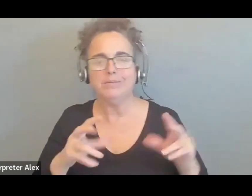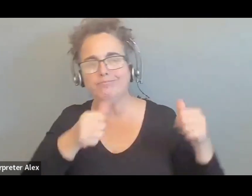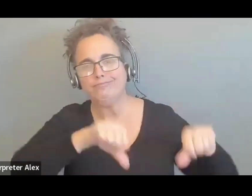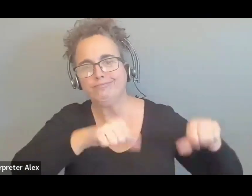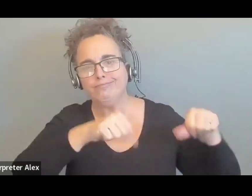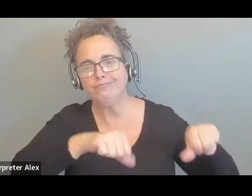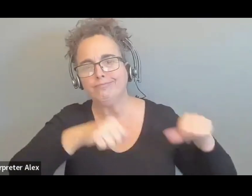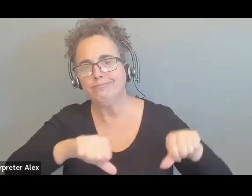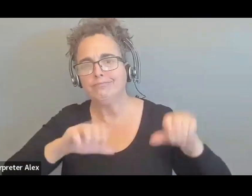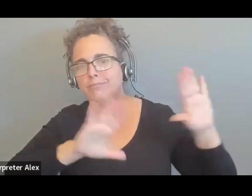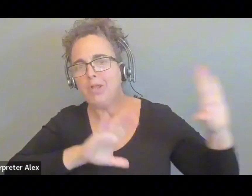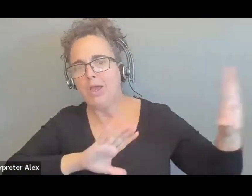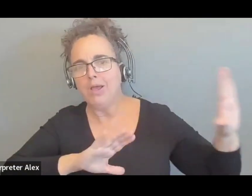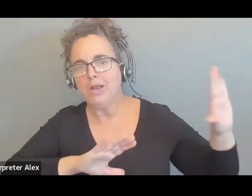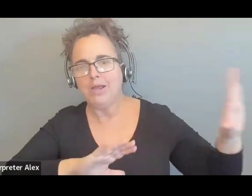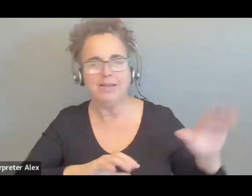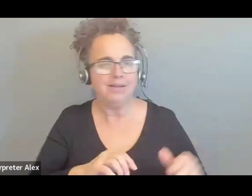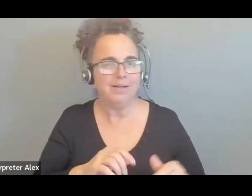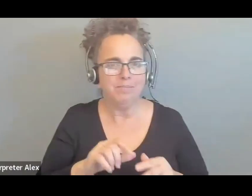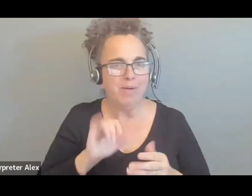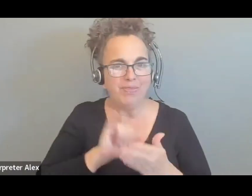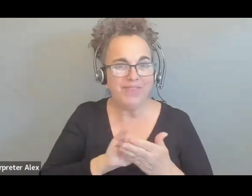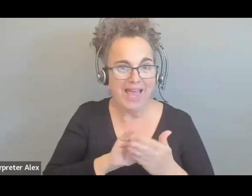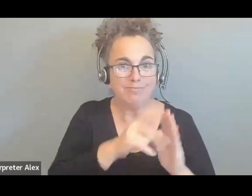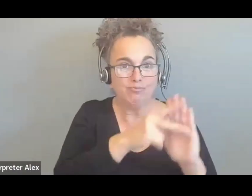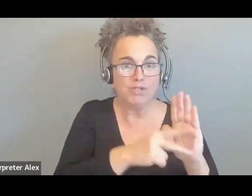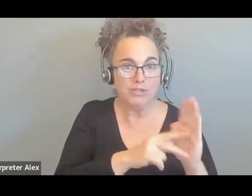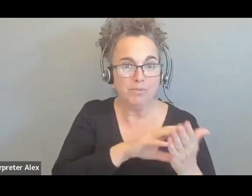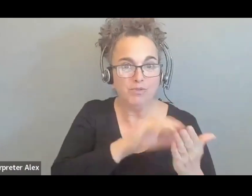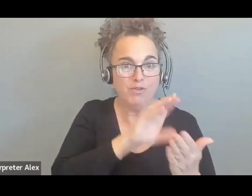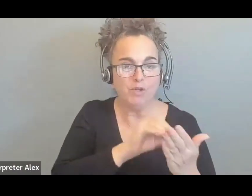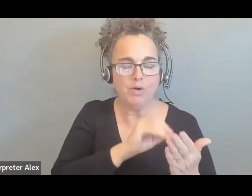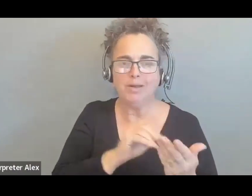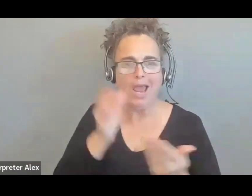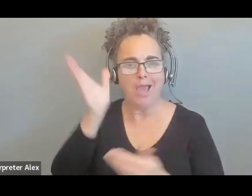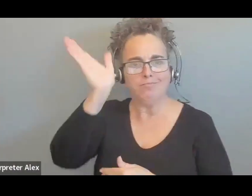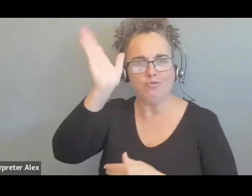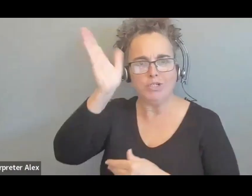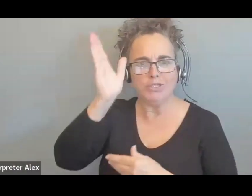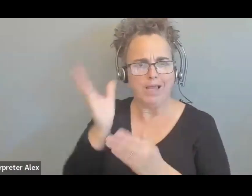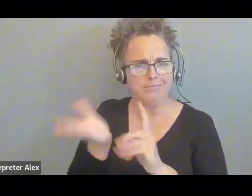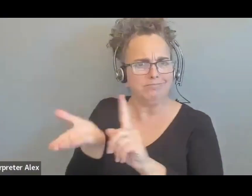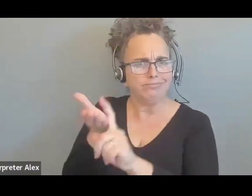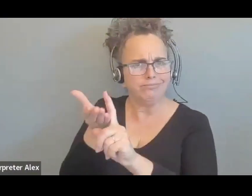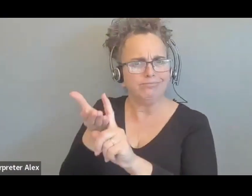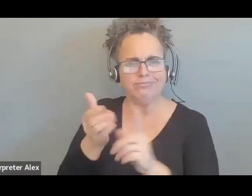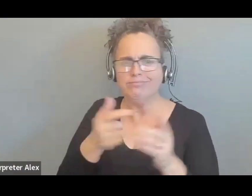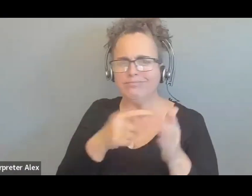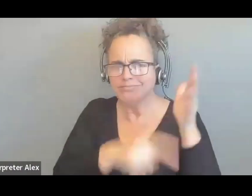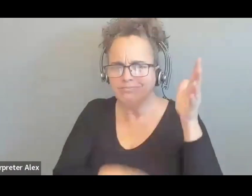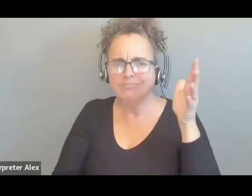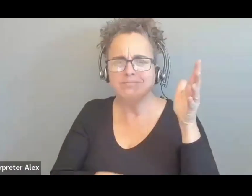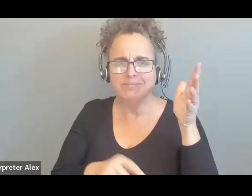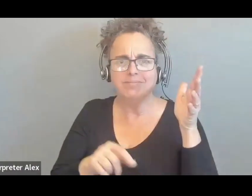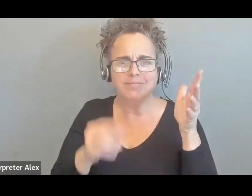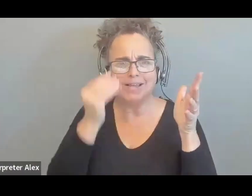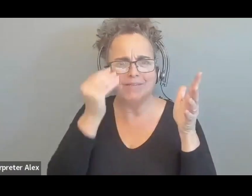taking those principles from the insights you learn and presenting confidently what you, the insights you have in a way that doesn't allow them